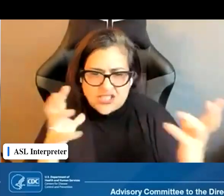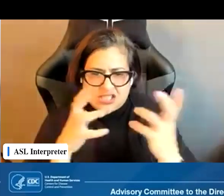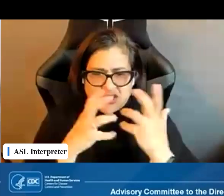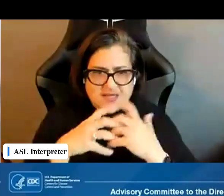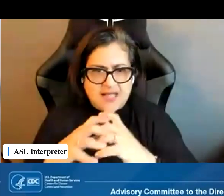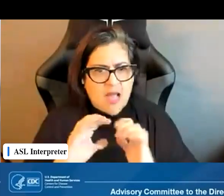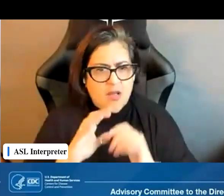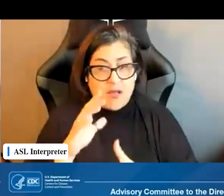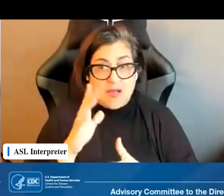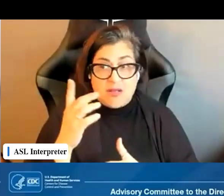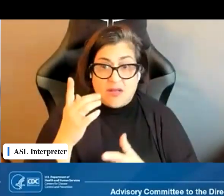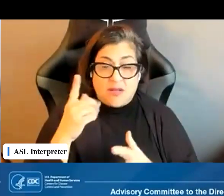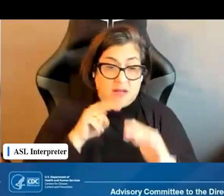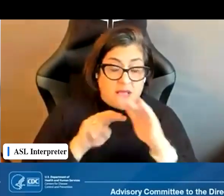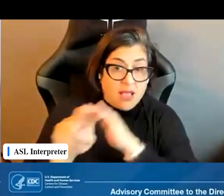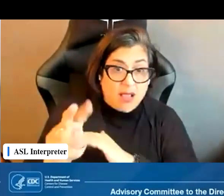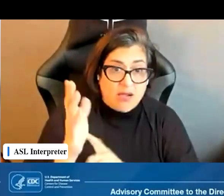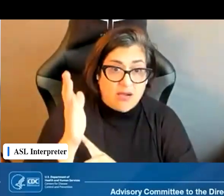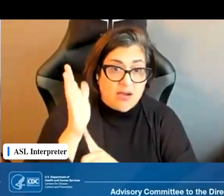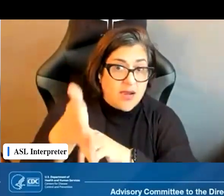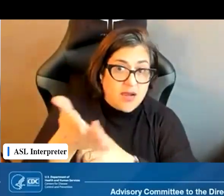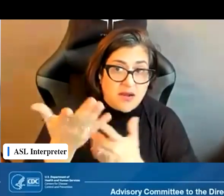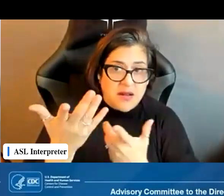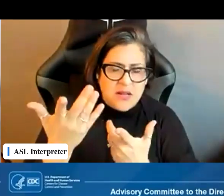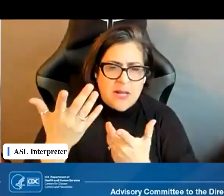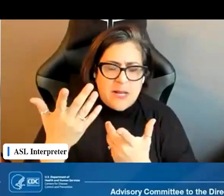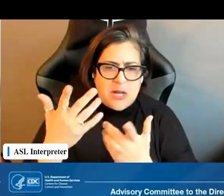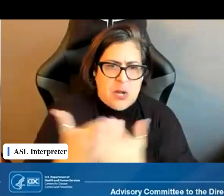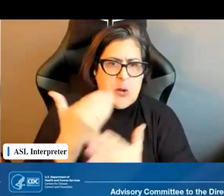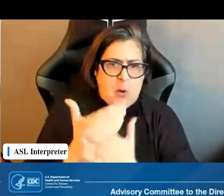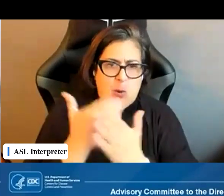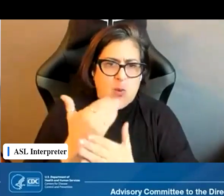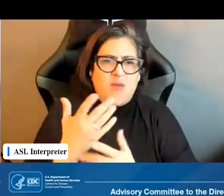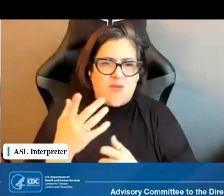And it goes against business models in trying to monetize data in different capacities.